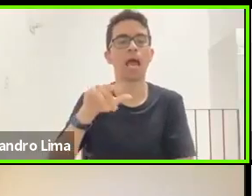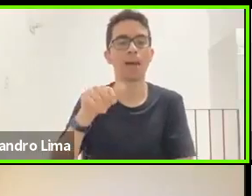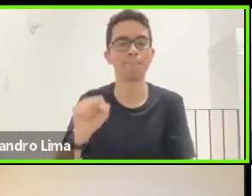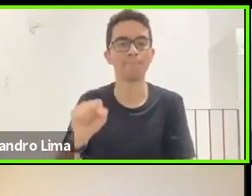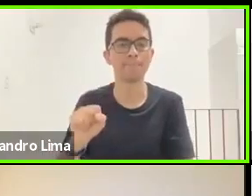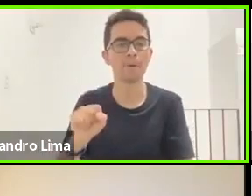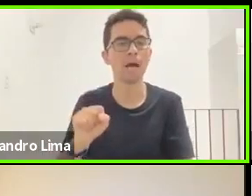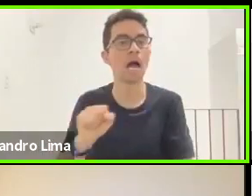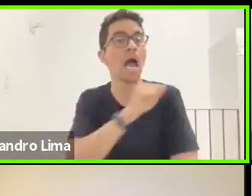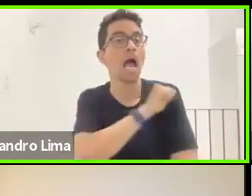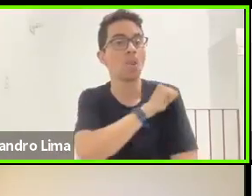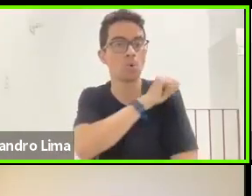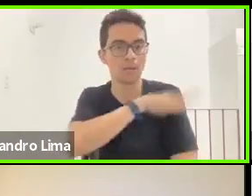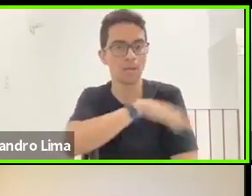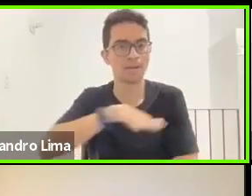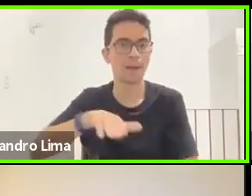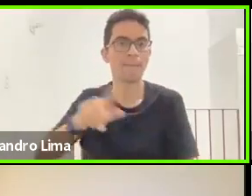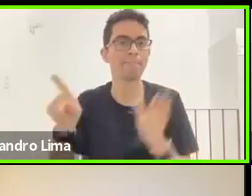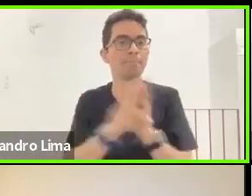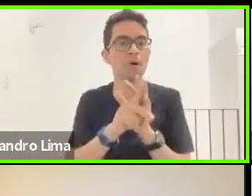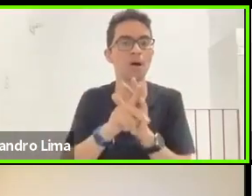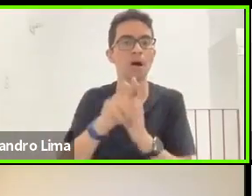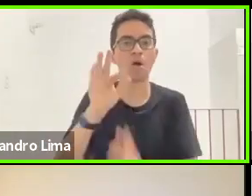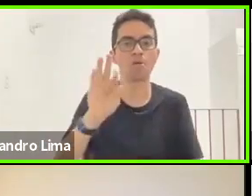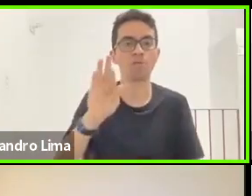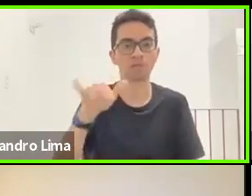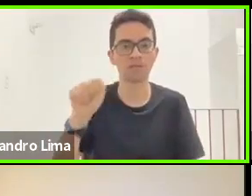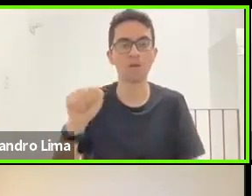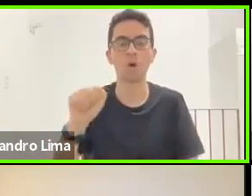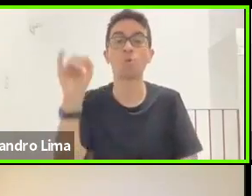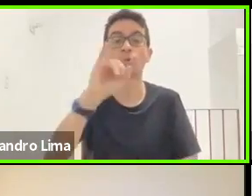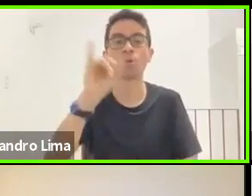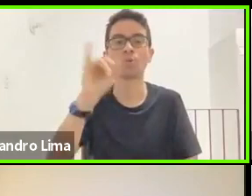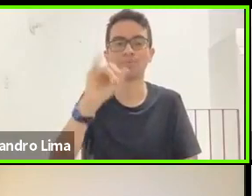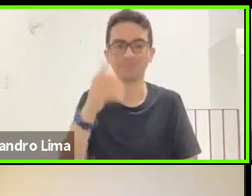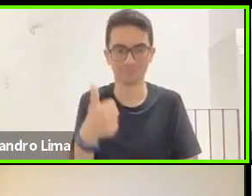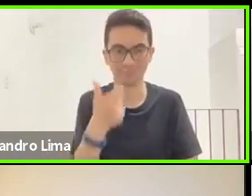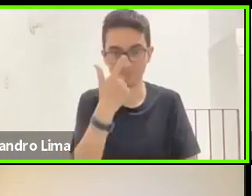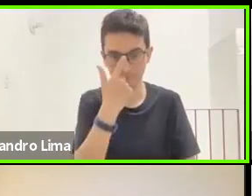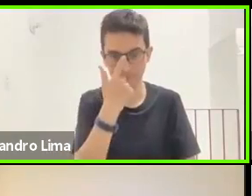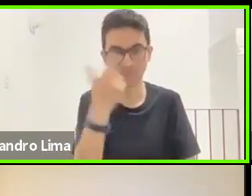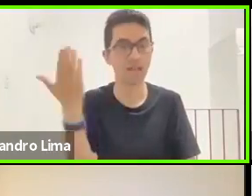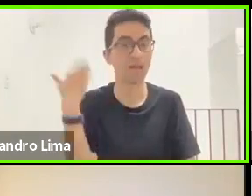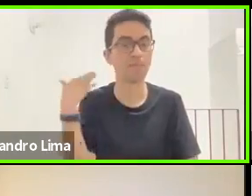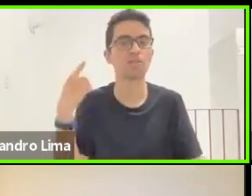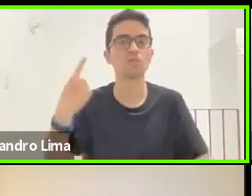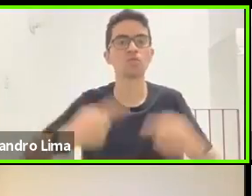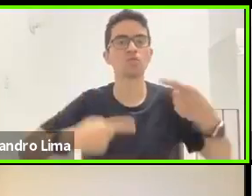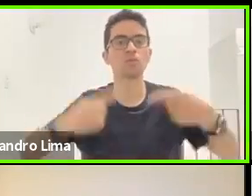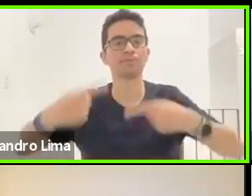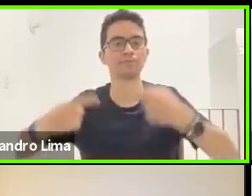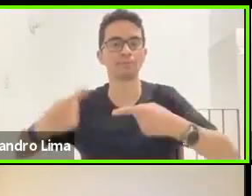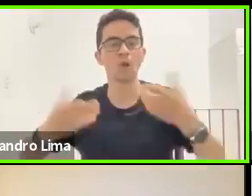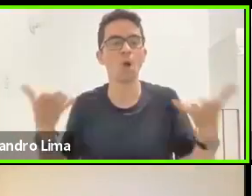them am I am one of the numbers to them. to do And I just had this discussion with bianca this afternoon, it